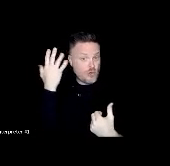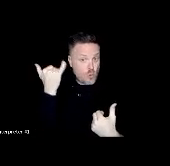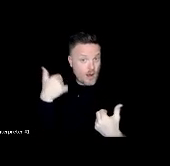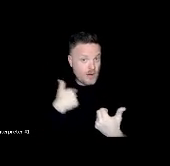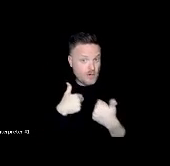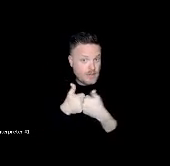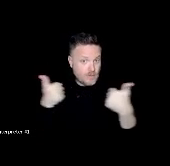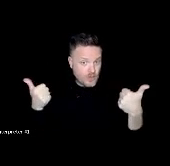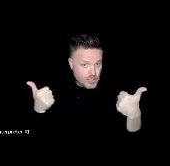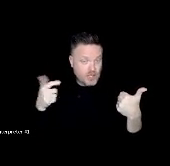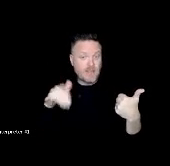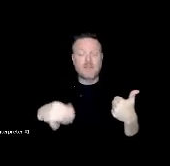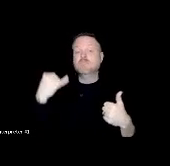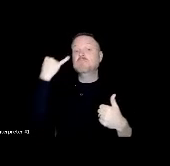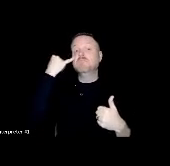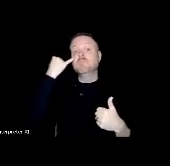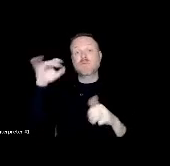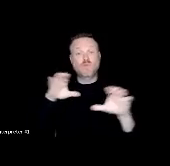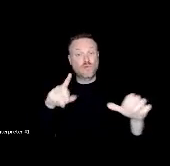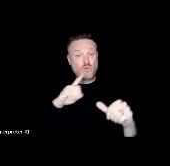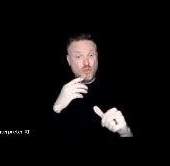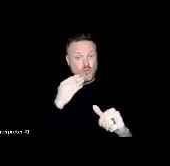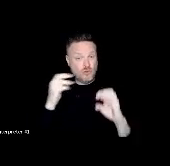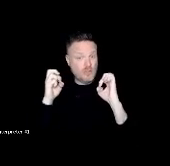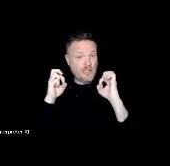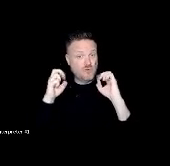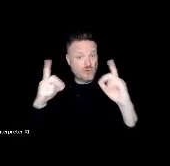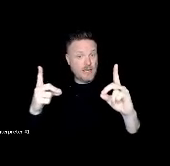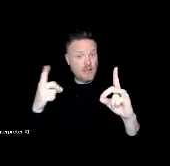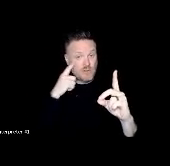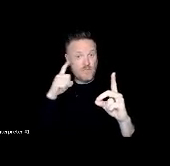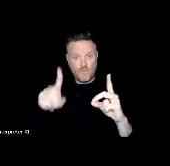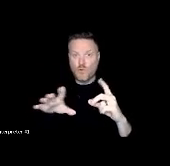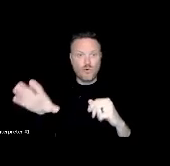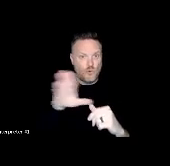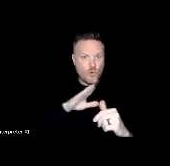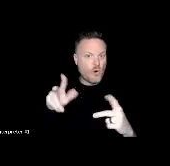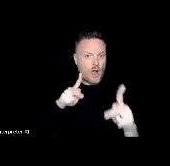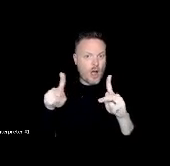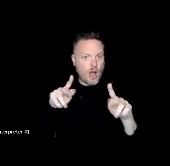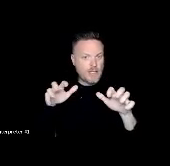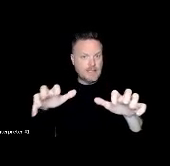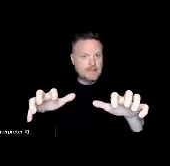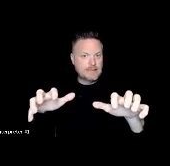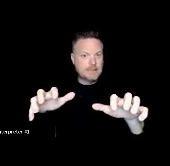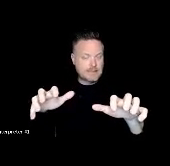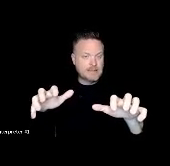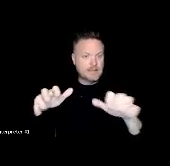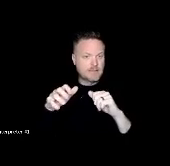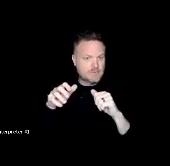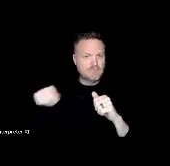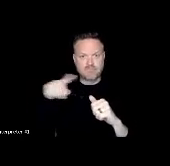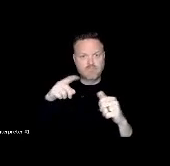going to do good education to your stakeholders or your audience who are in charge of return to